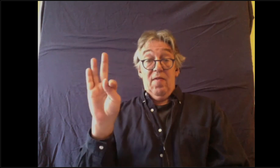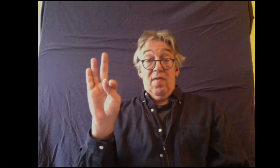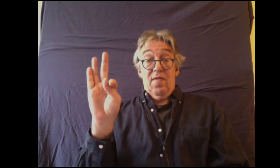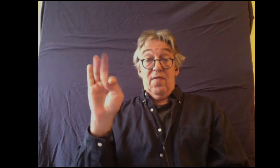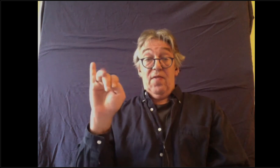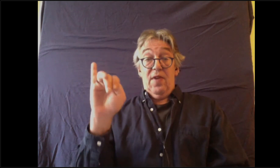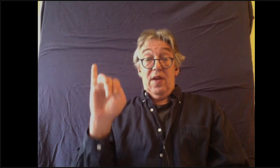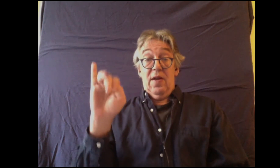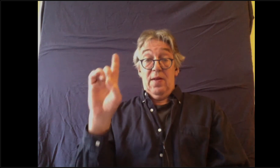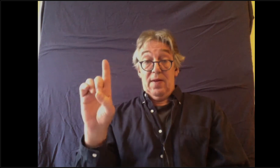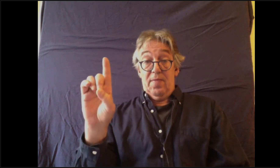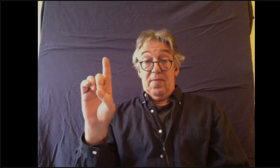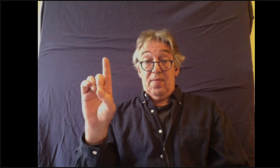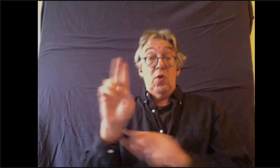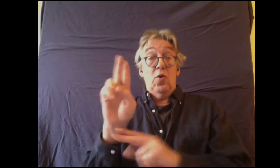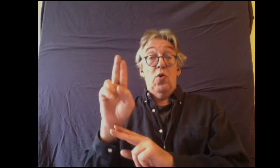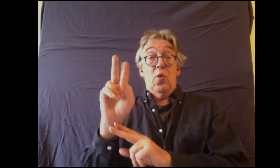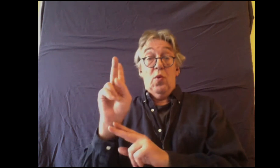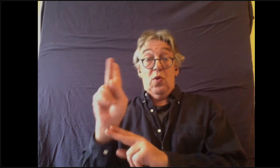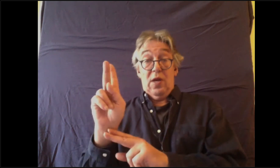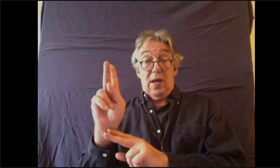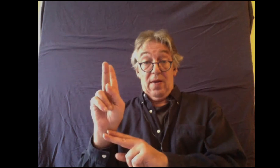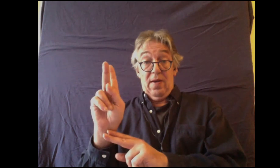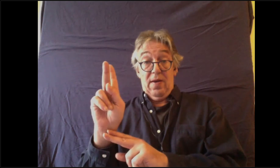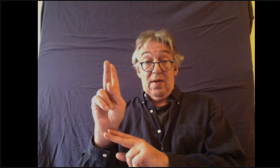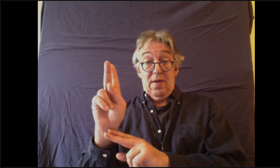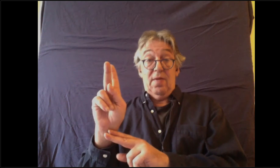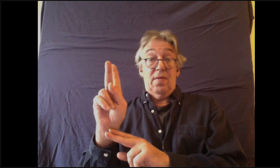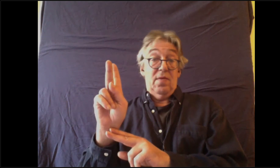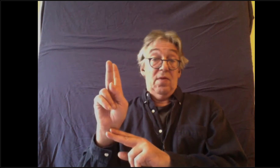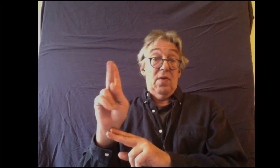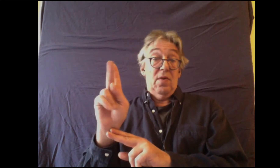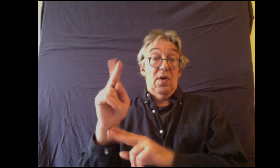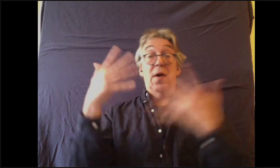We are delighted to have registered around 70 people in the webinar.